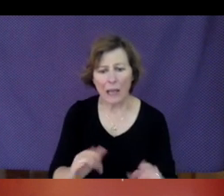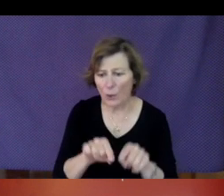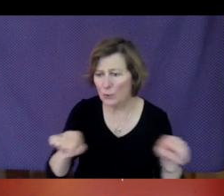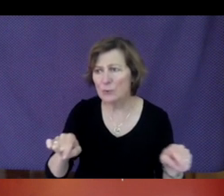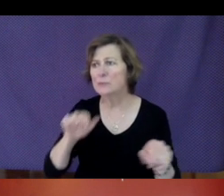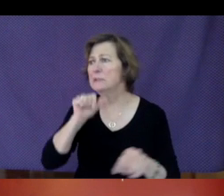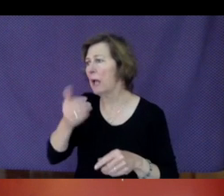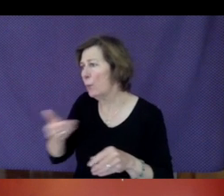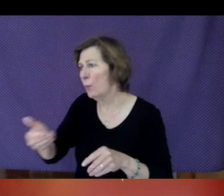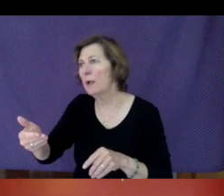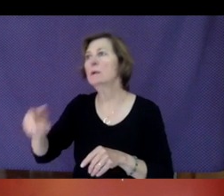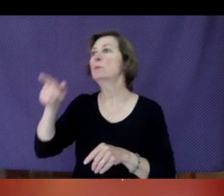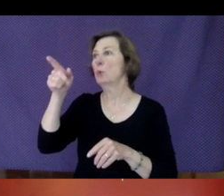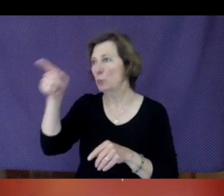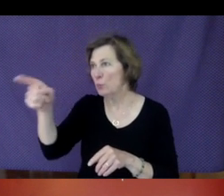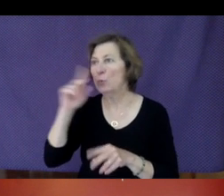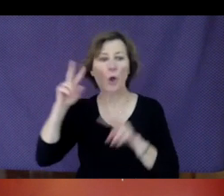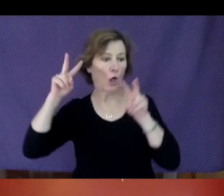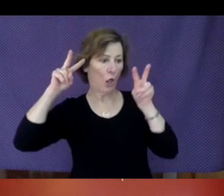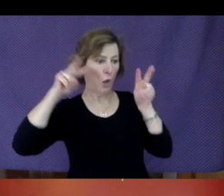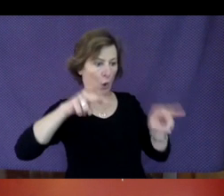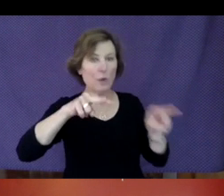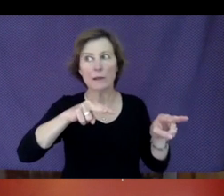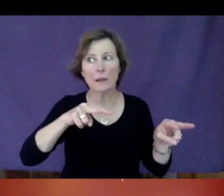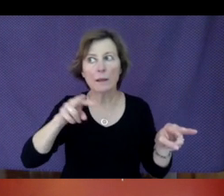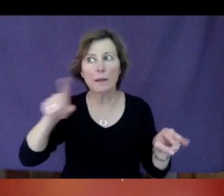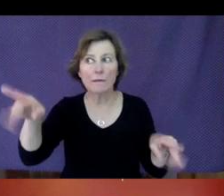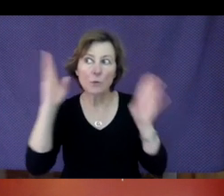You are looking If you pay attention